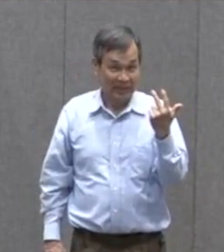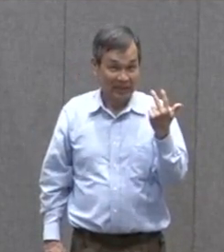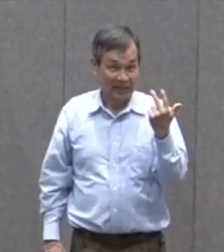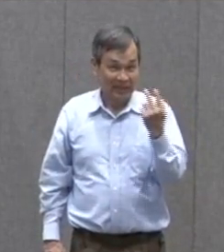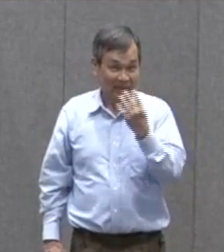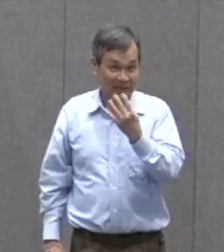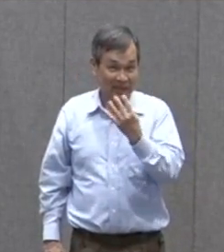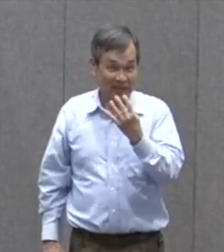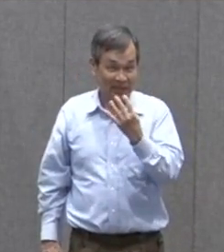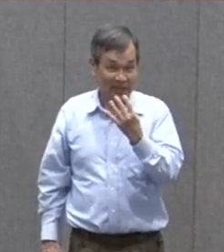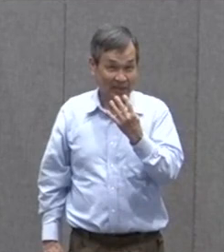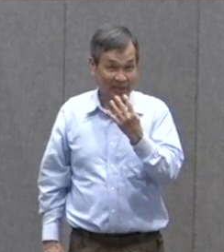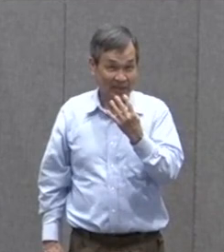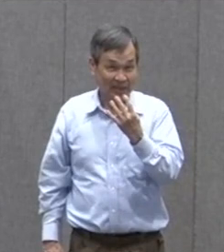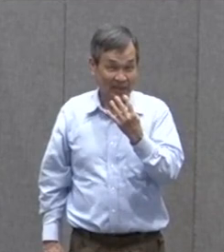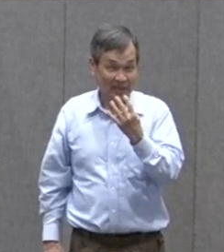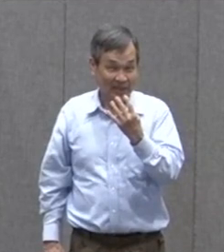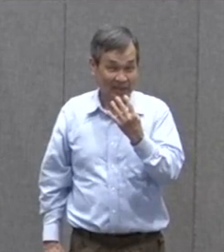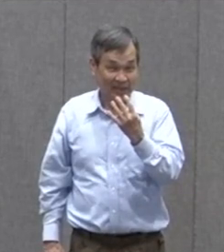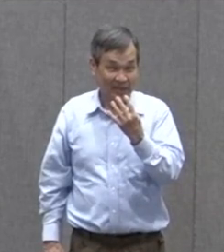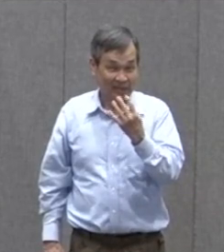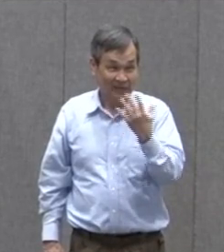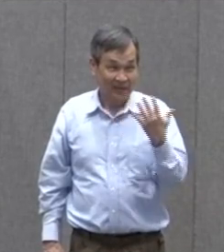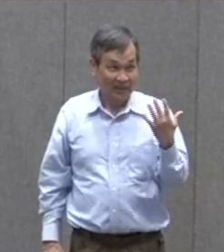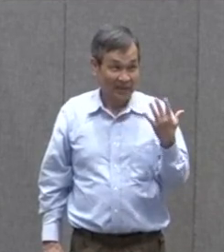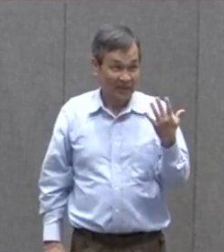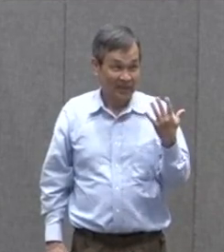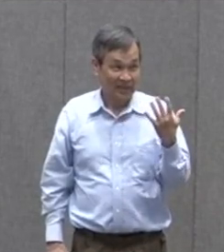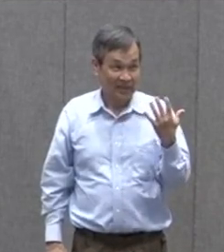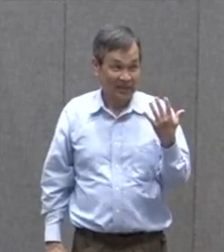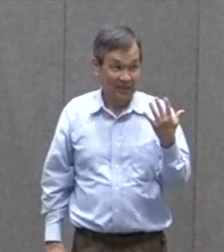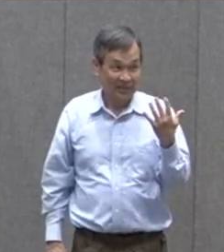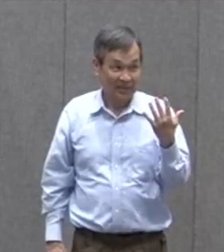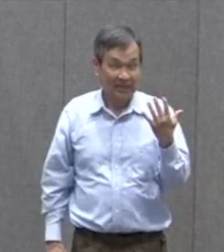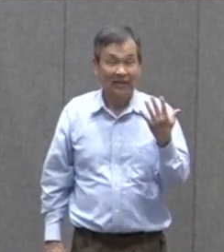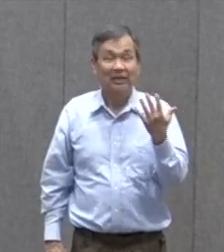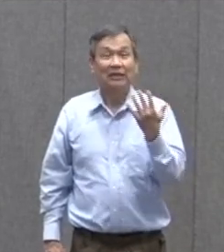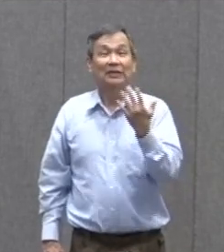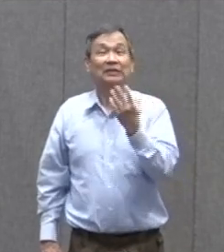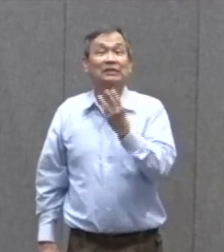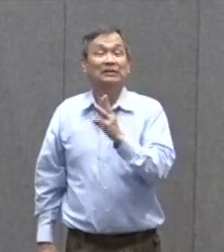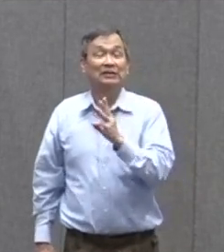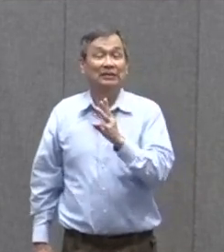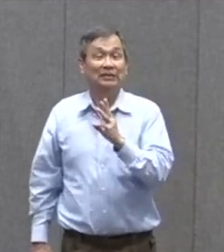four, five, six,